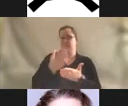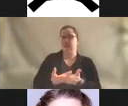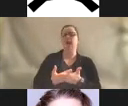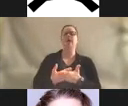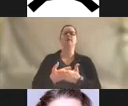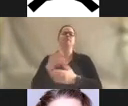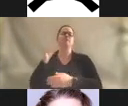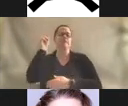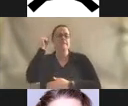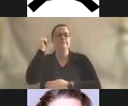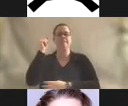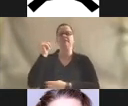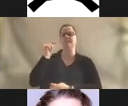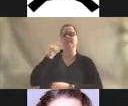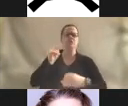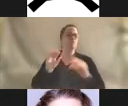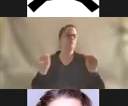to have a grandfather, like that's gone.